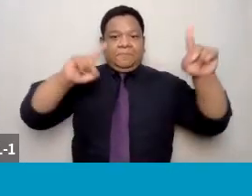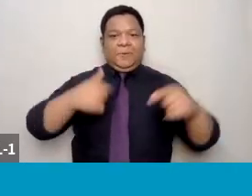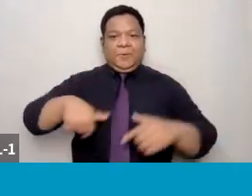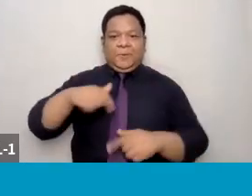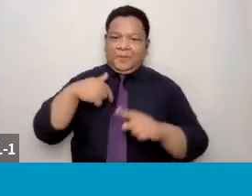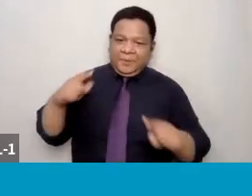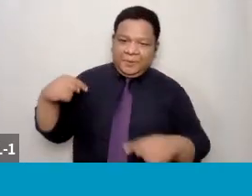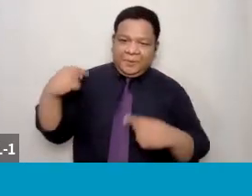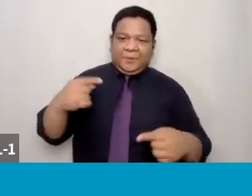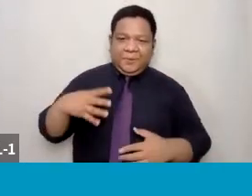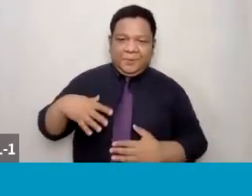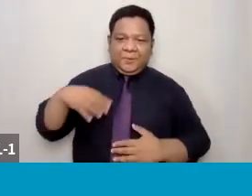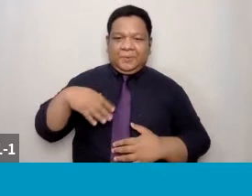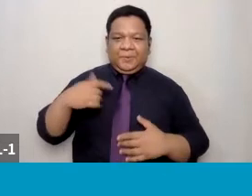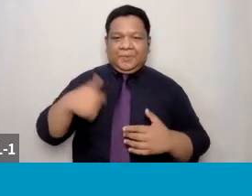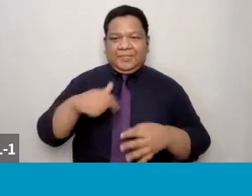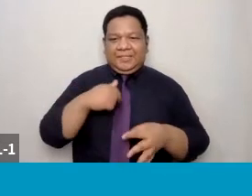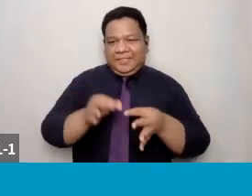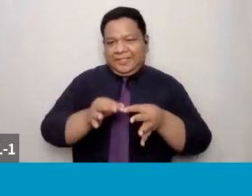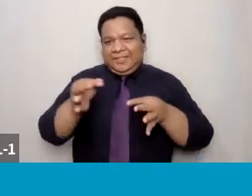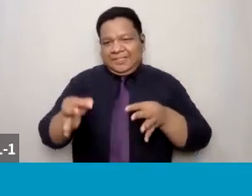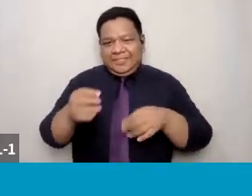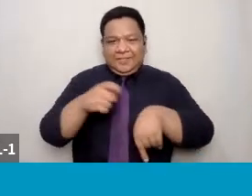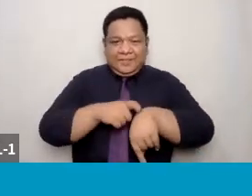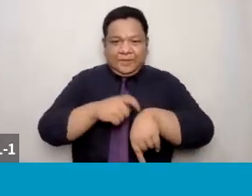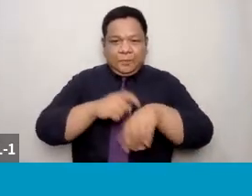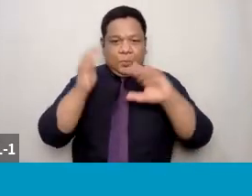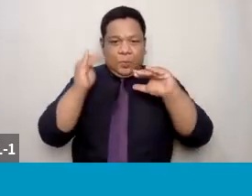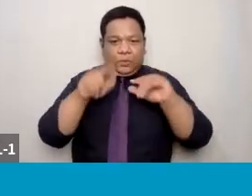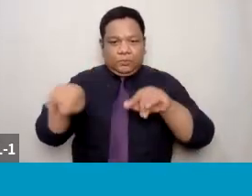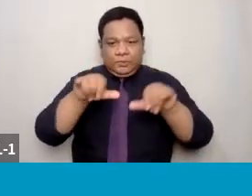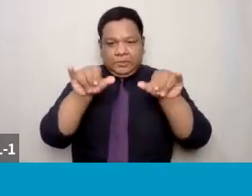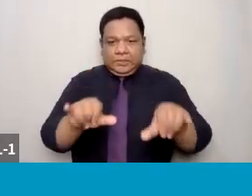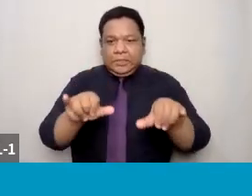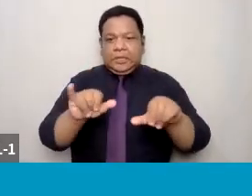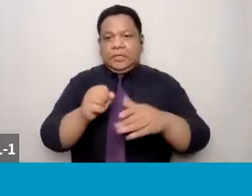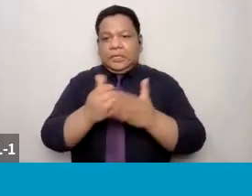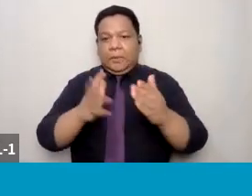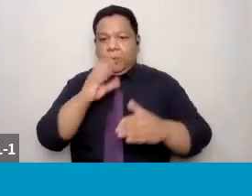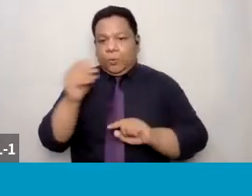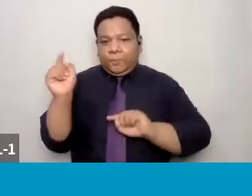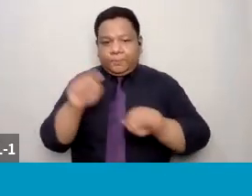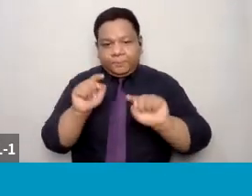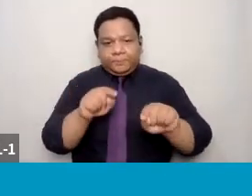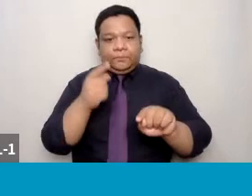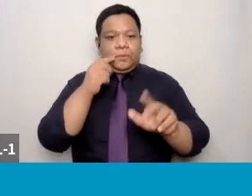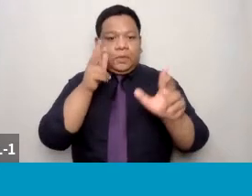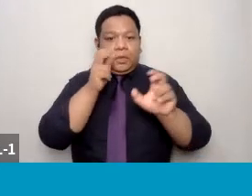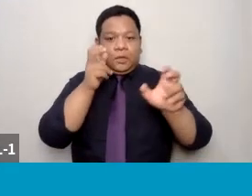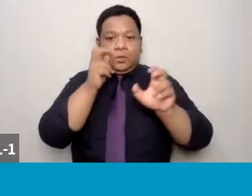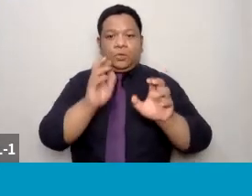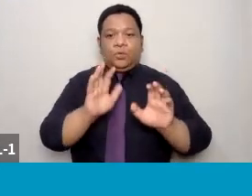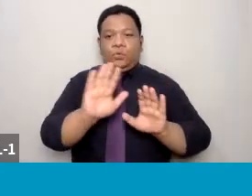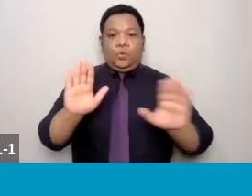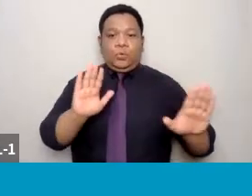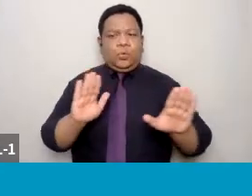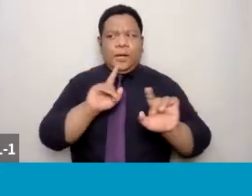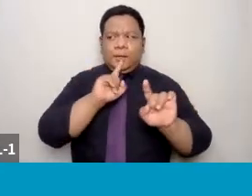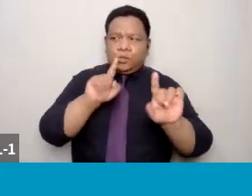We will be extending for a bit so I hope our attendees can stay to answer your questions.